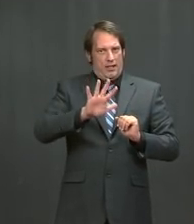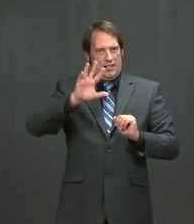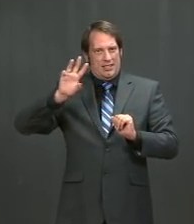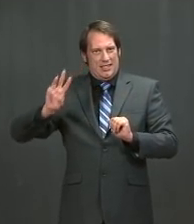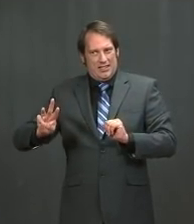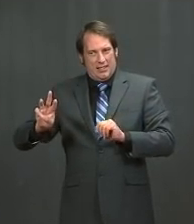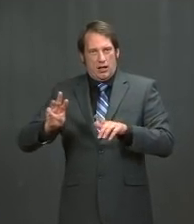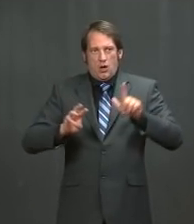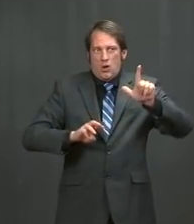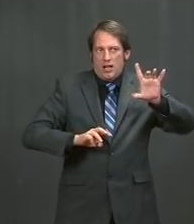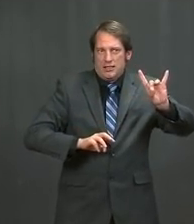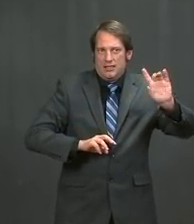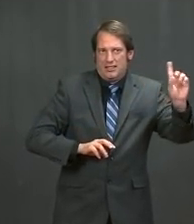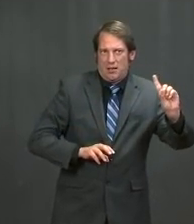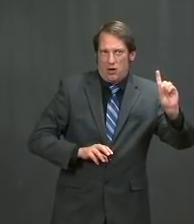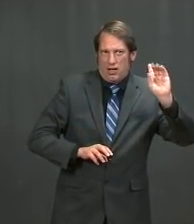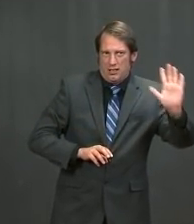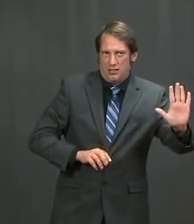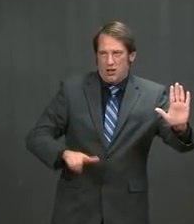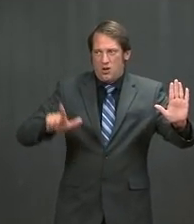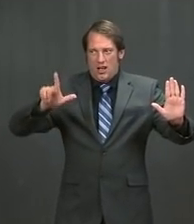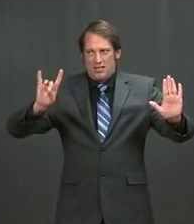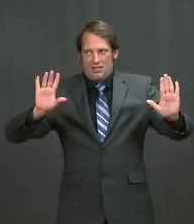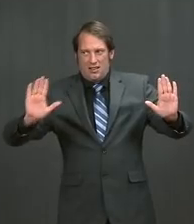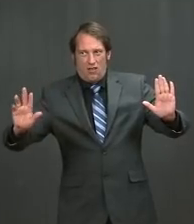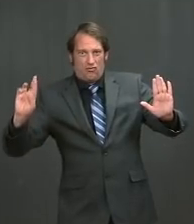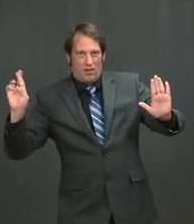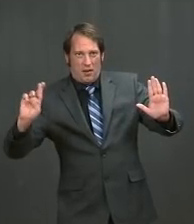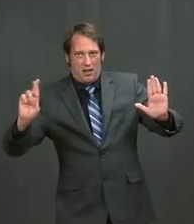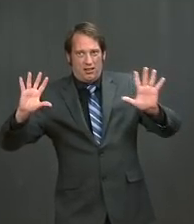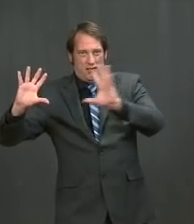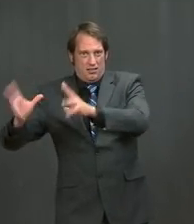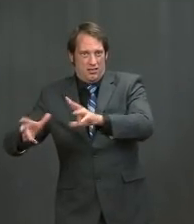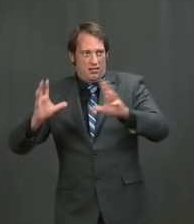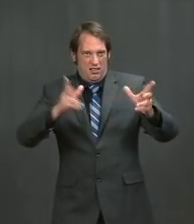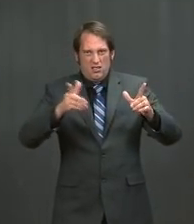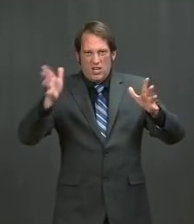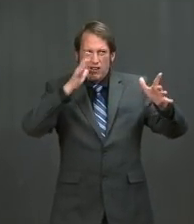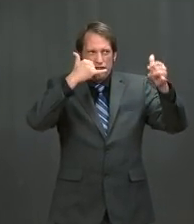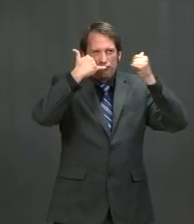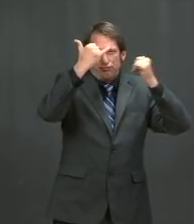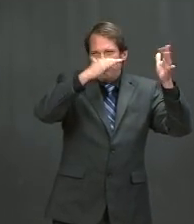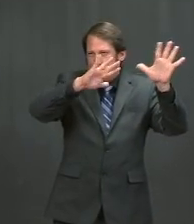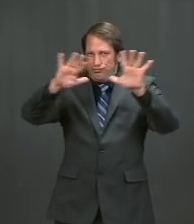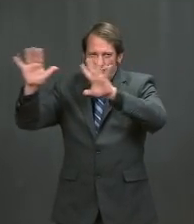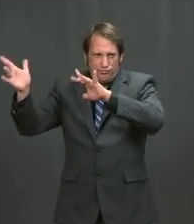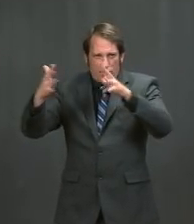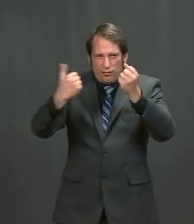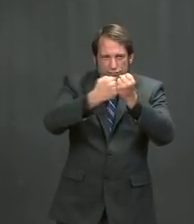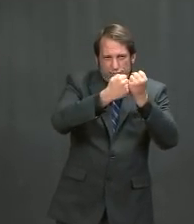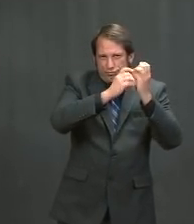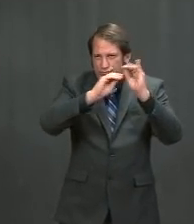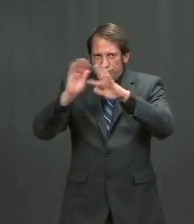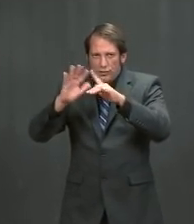who are the chairs and ranking members on relevant committees. They have held -- we've held briefings with the entire House and Senate invited.